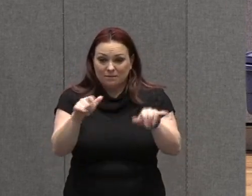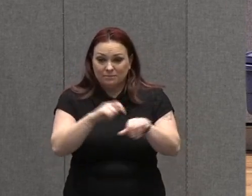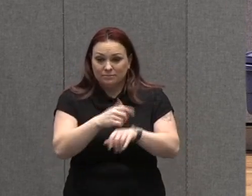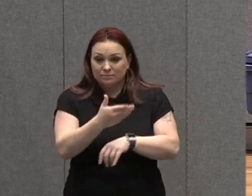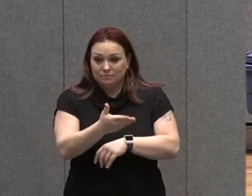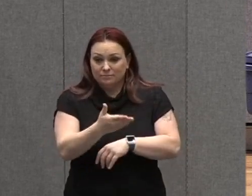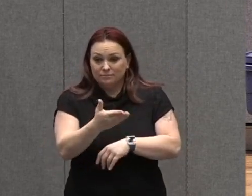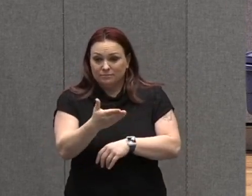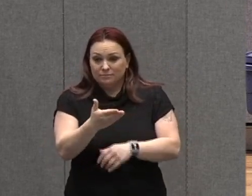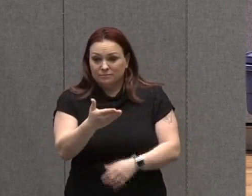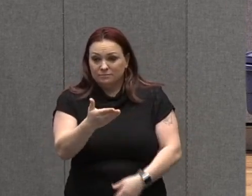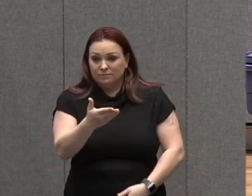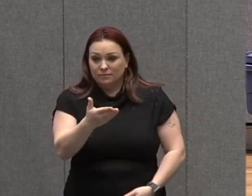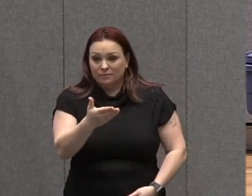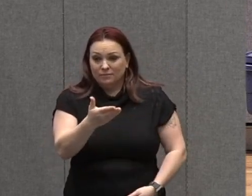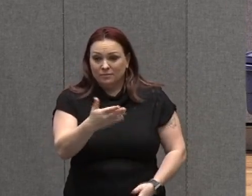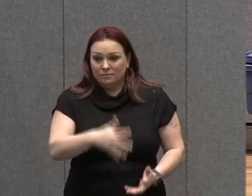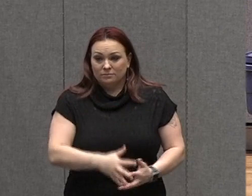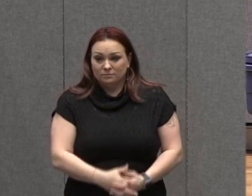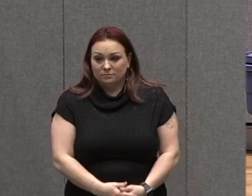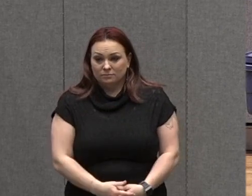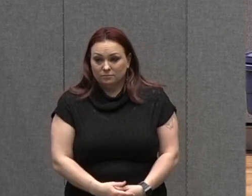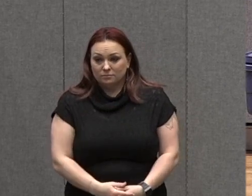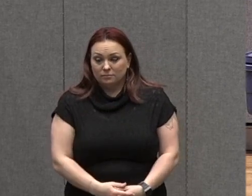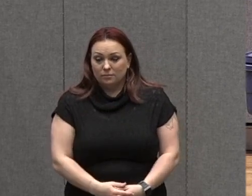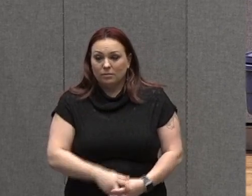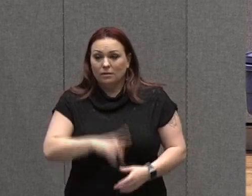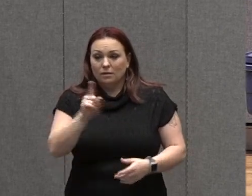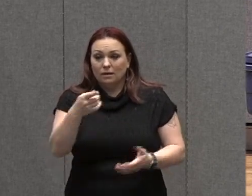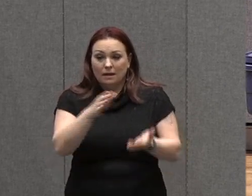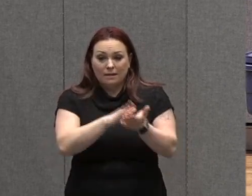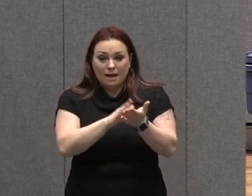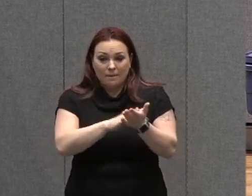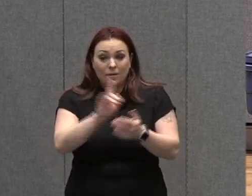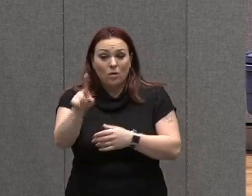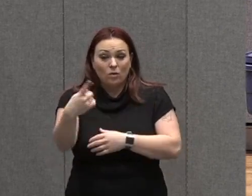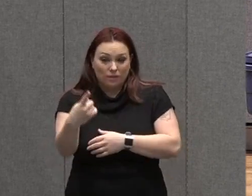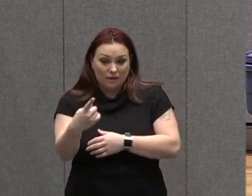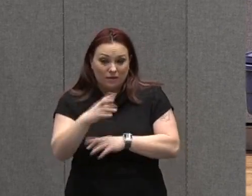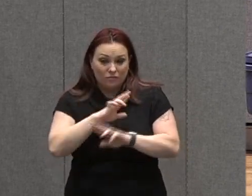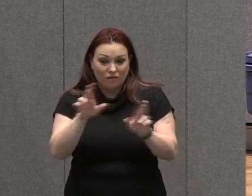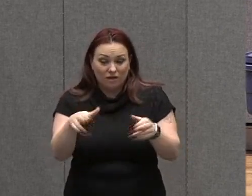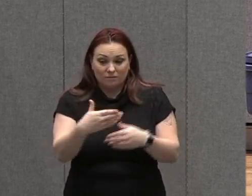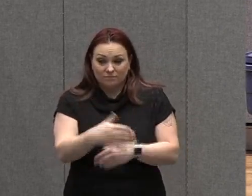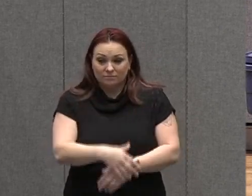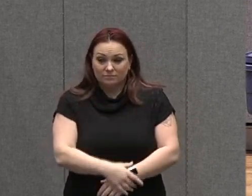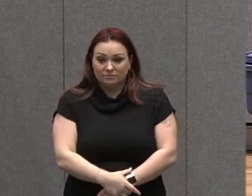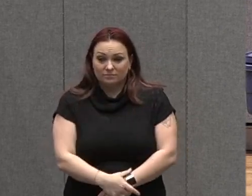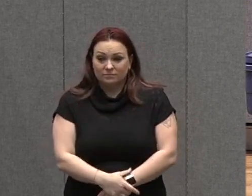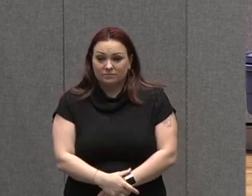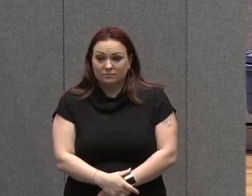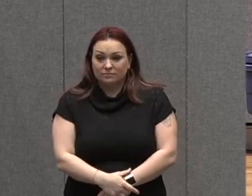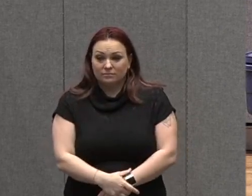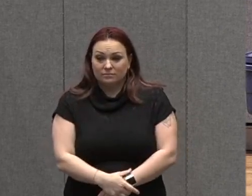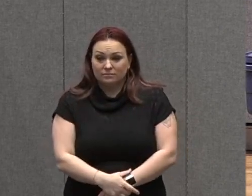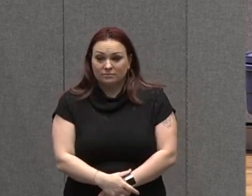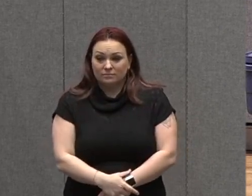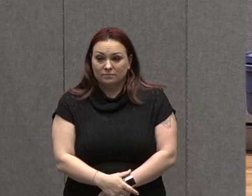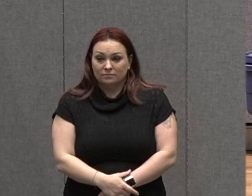Taka-tika taka-tika tati ta. Just clap it here you go. (clapping to the rhythm)